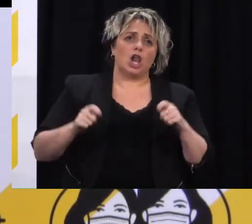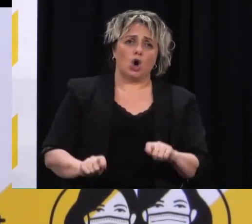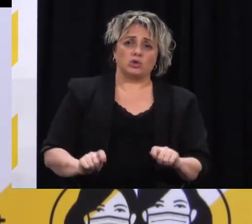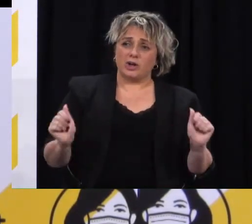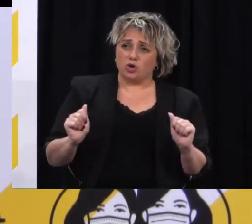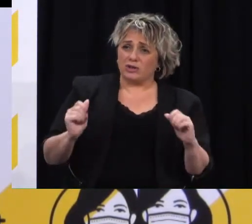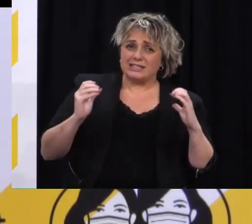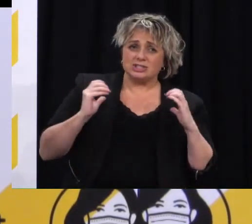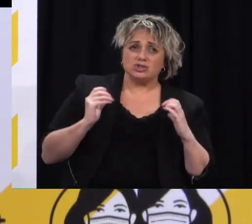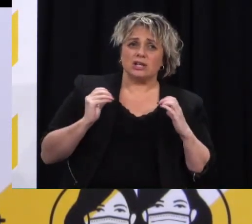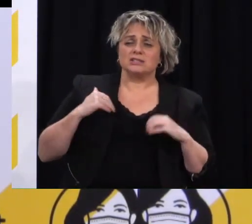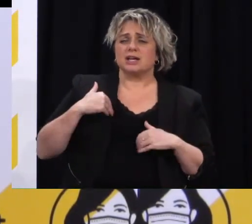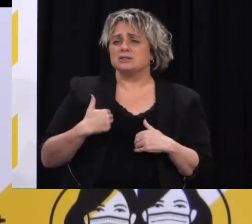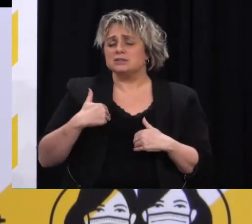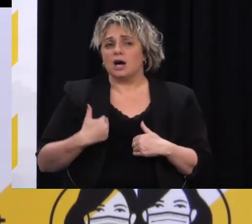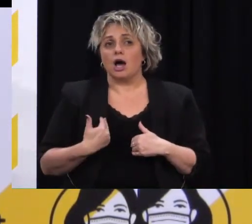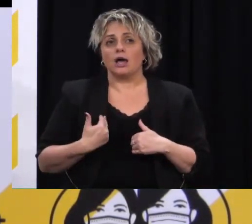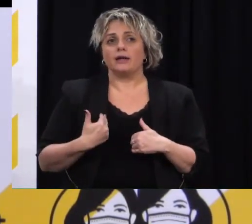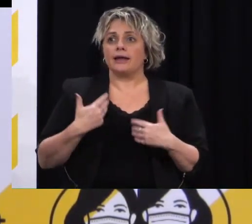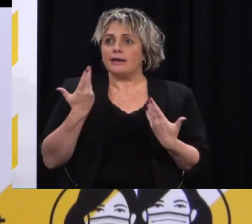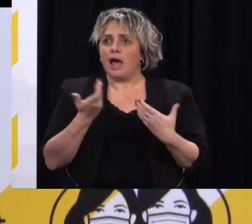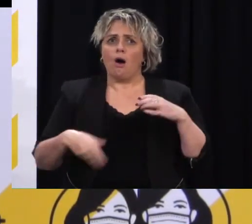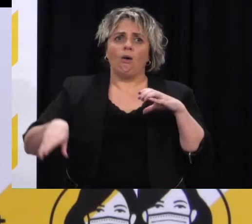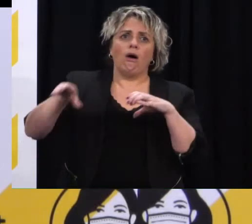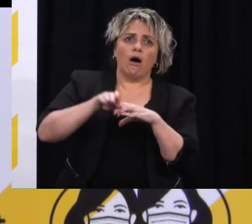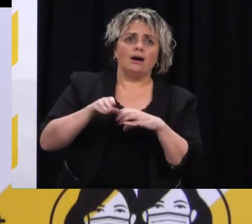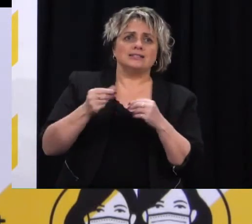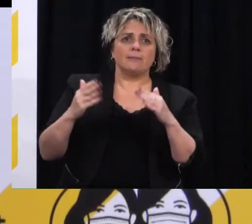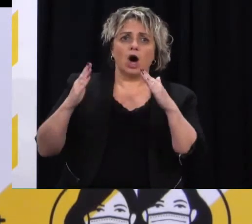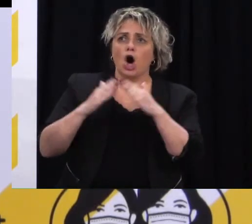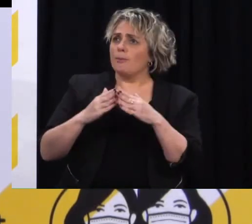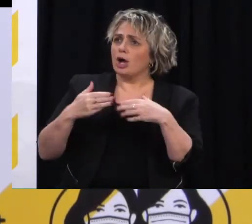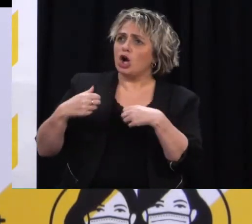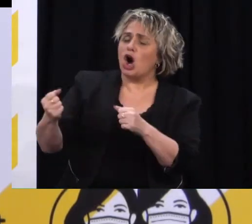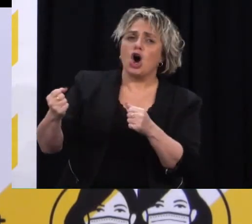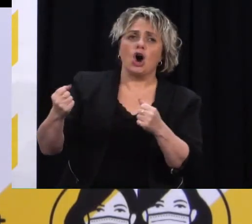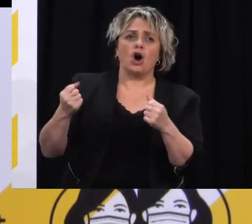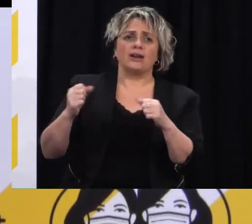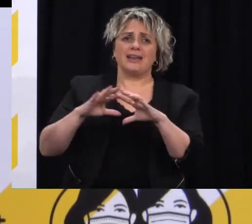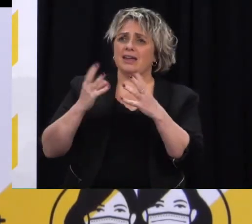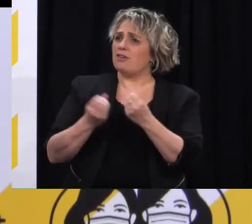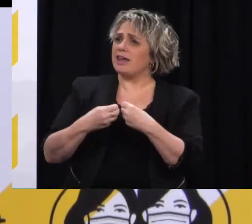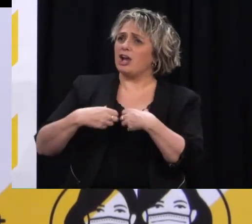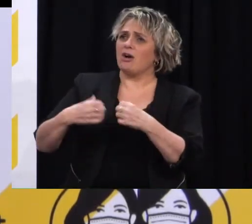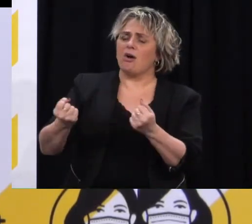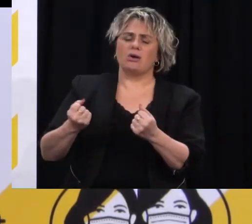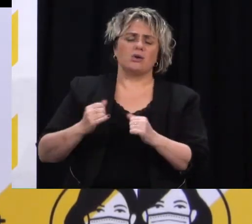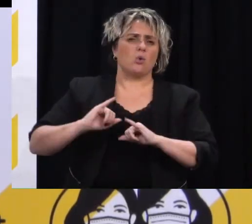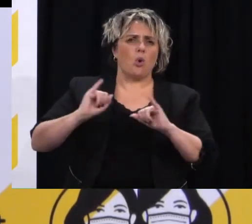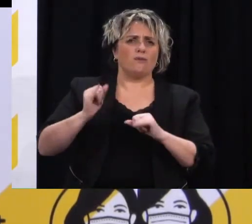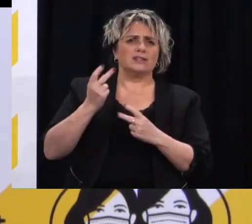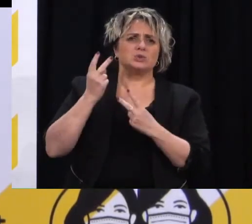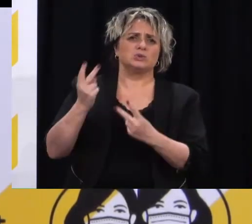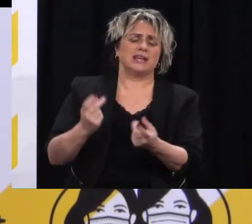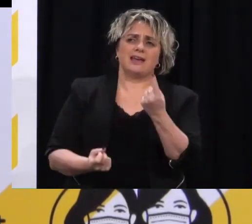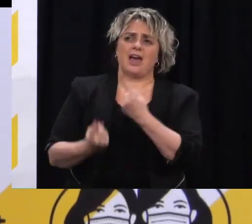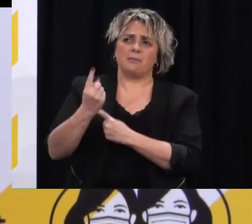it would be a setback but nonetheless it is nonetheless devastating for those involved. Already they've had the fatigue of two weeks in lockdown and